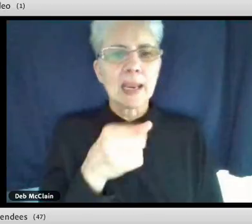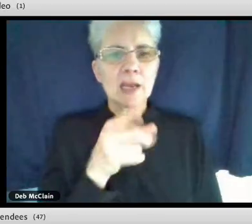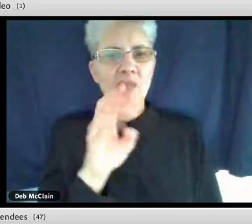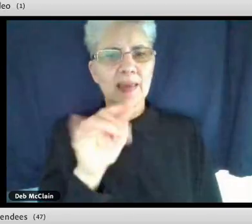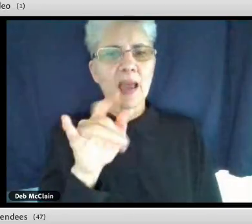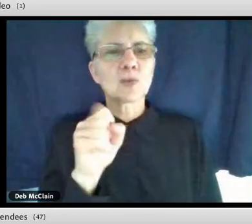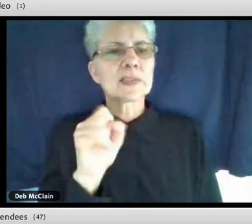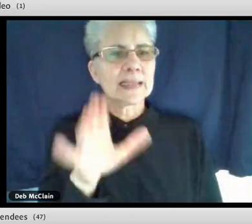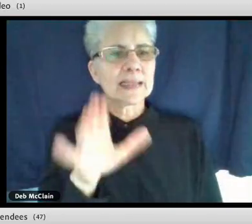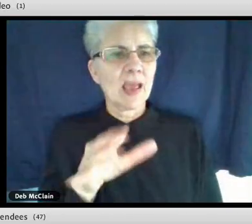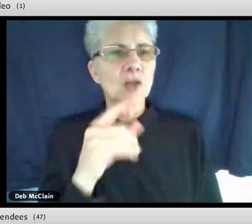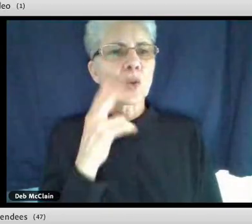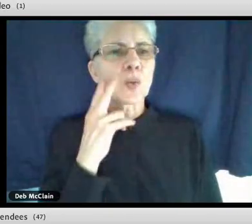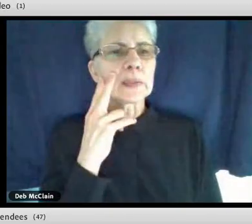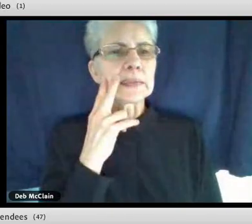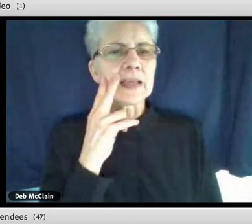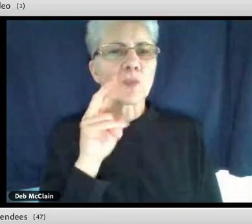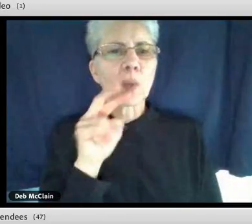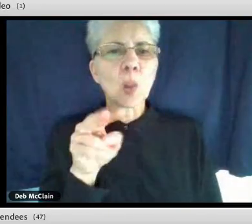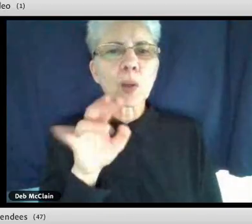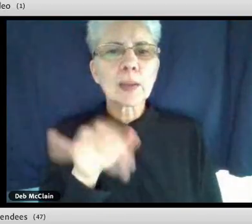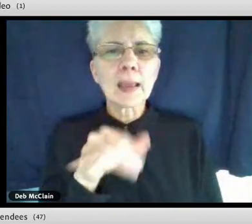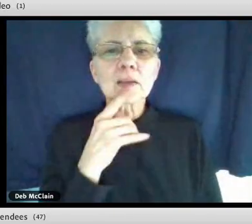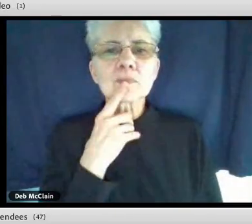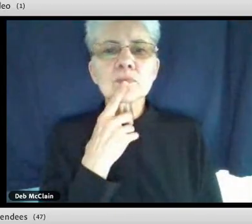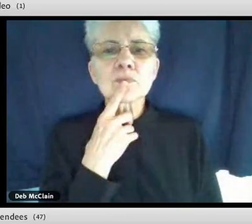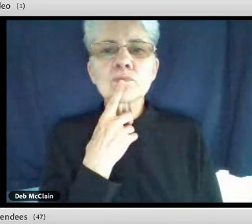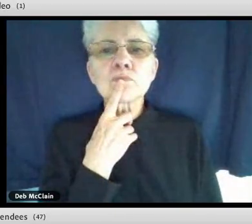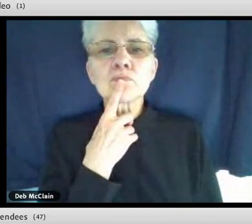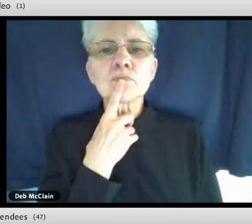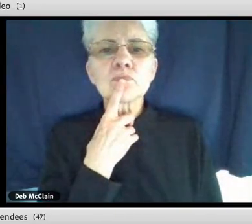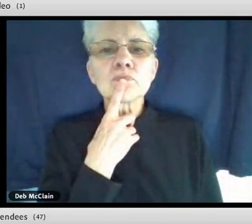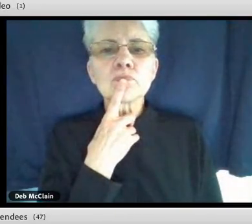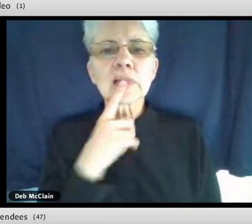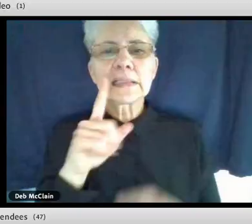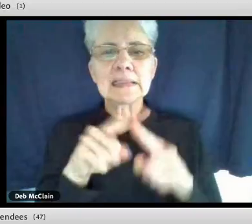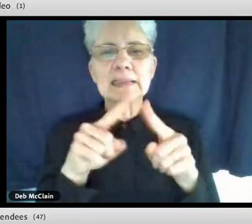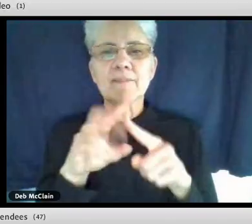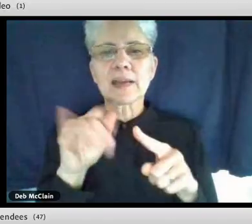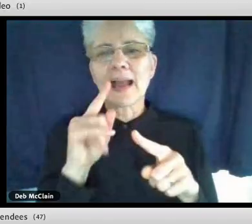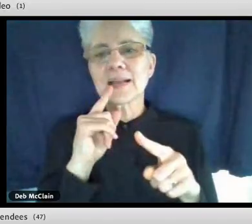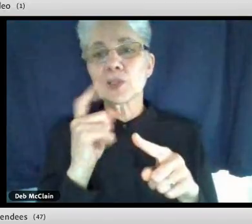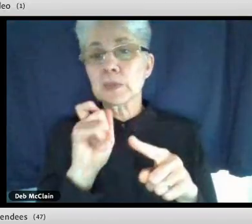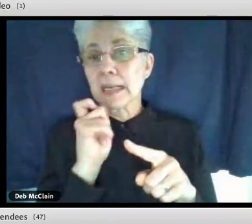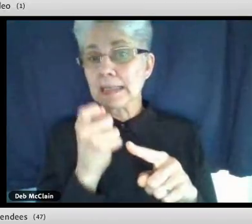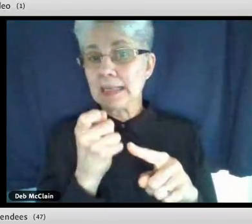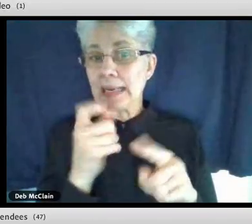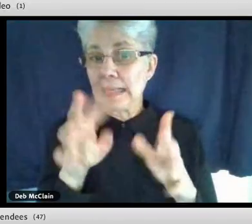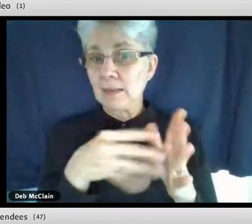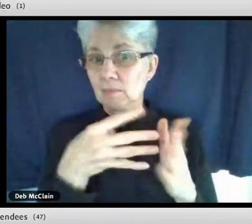Here is all the counties. So you can see, if we look at based on the different counties, so it's kind of a neat interface